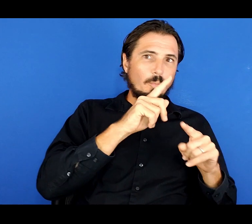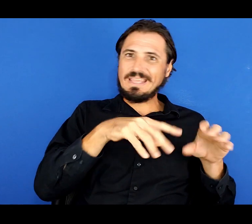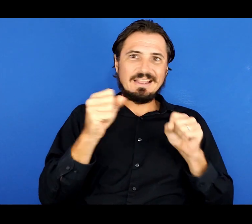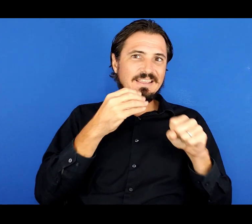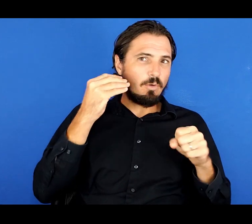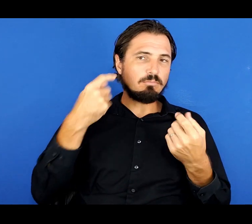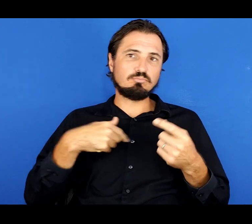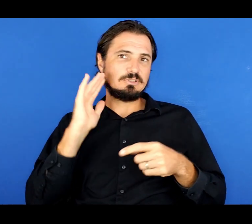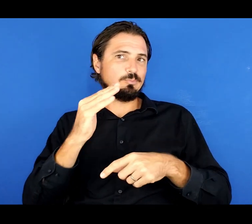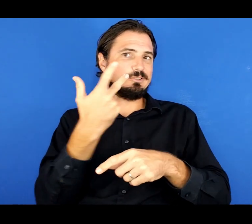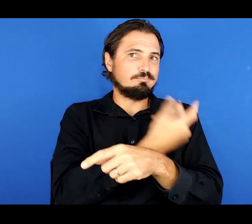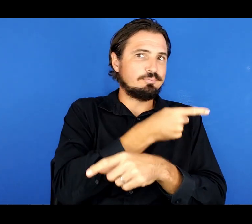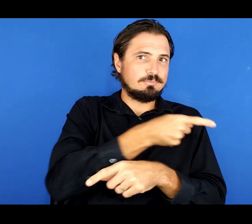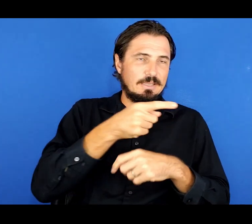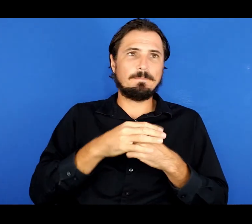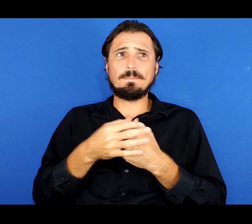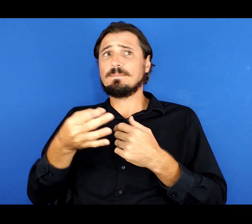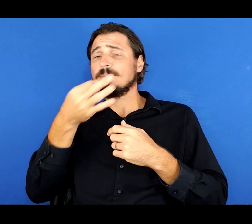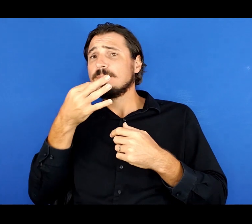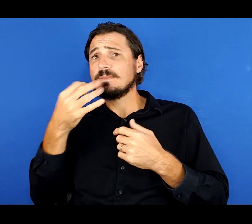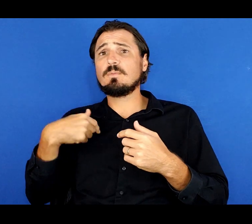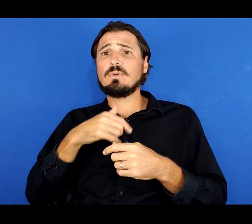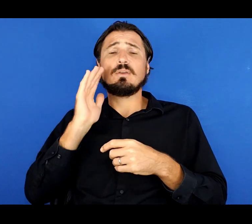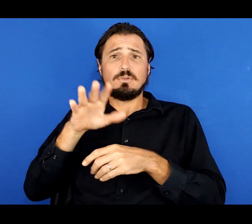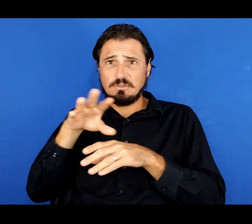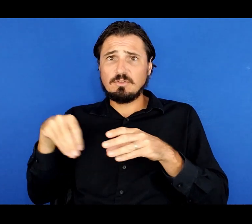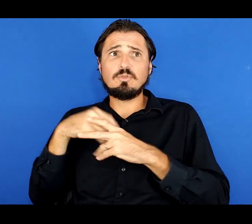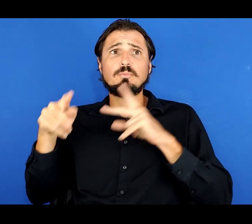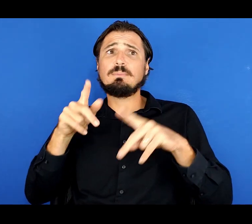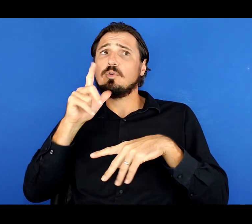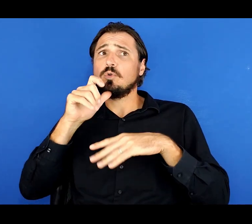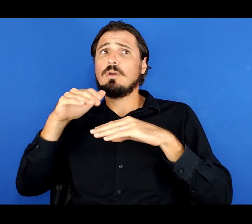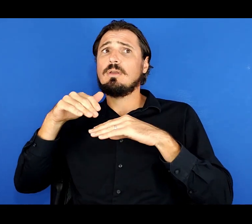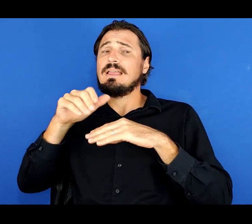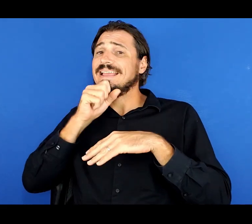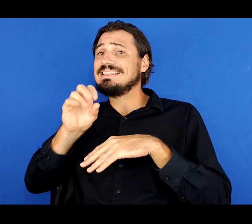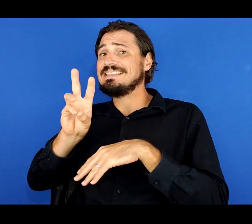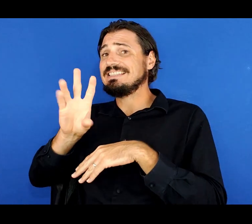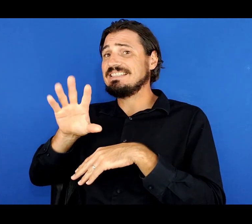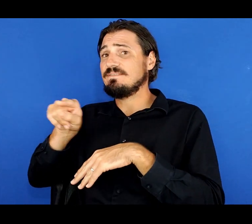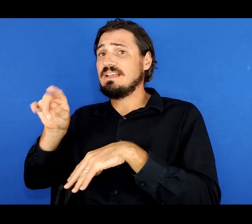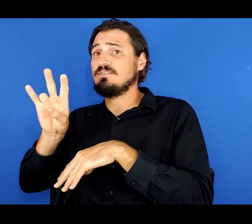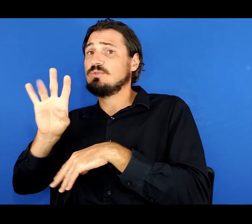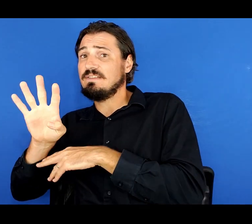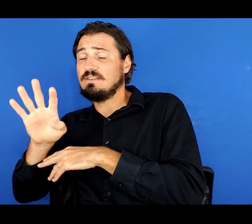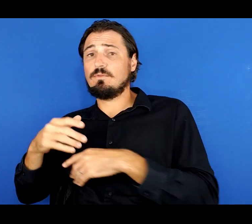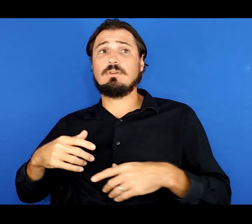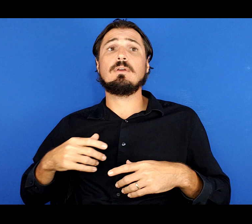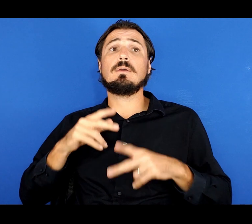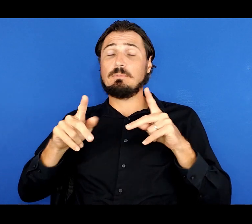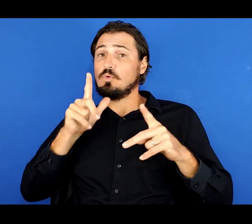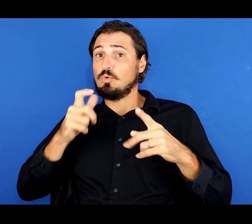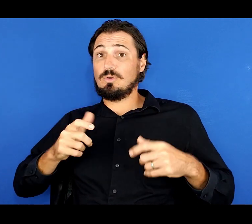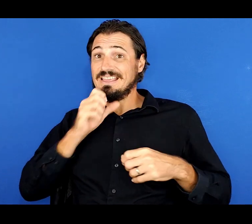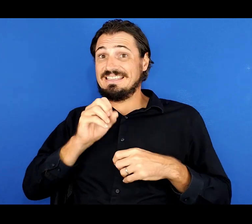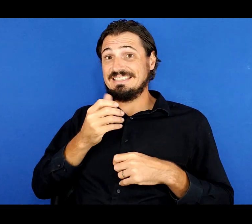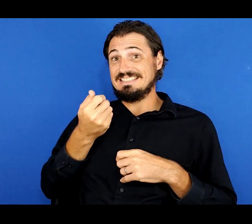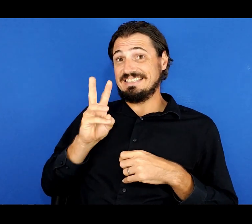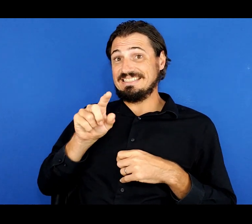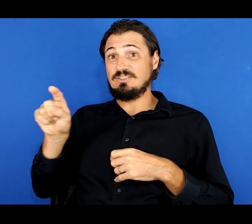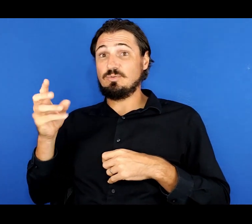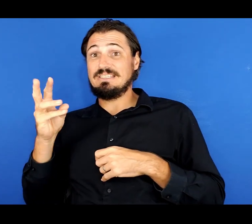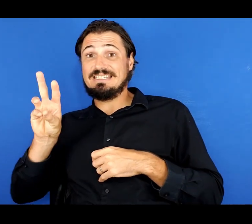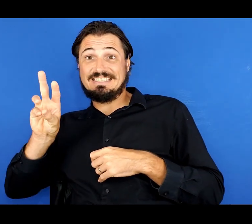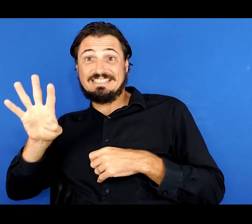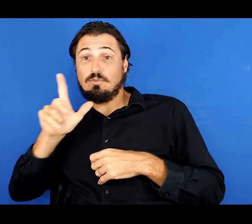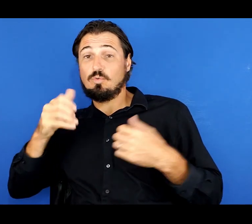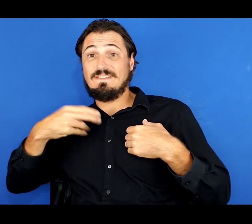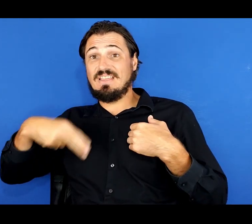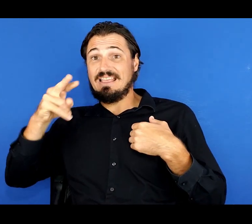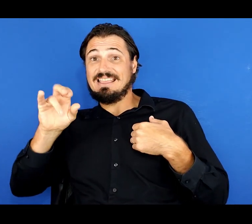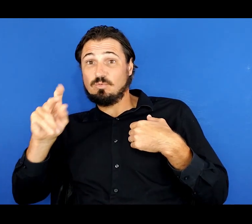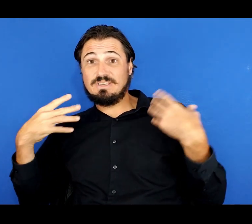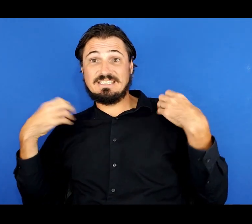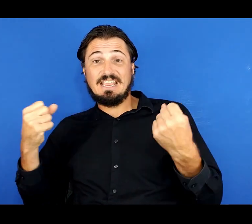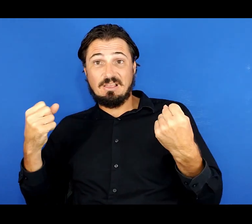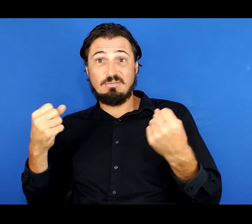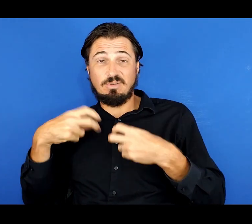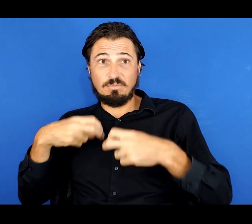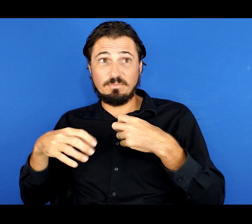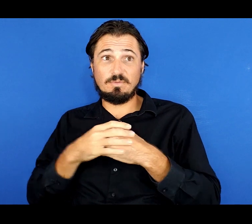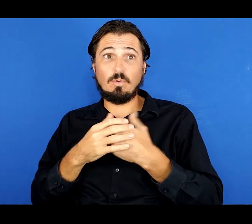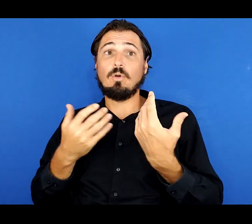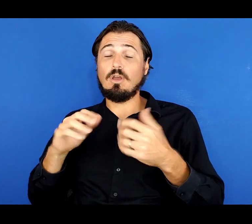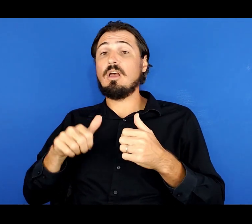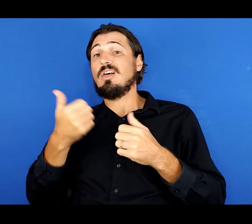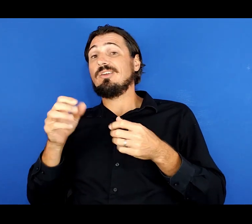soon and this will expand the eligible group to include: our residents aged 65-74, residents 16-64 with high-risk health conditions, and all other essential workers not included in phases 1a or 1b.